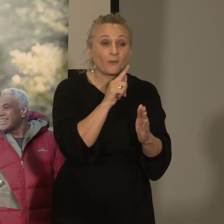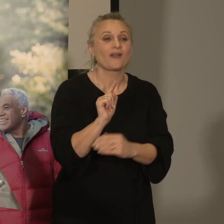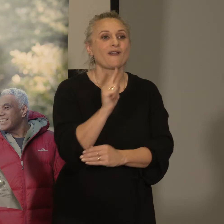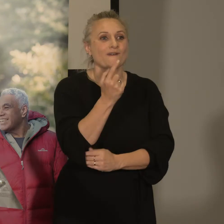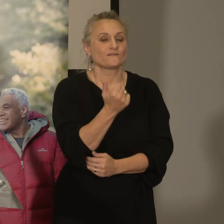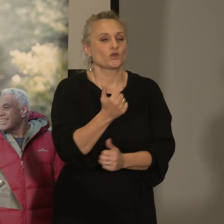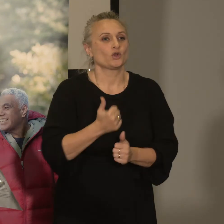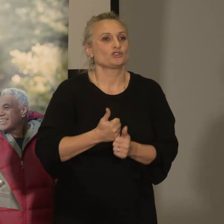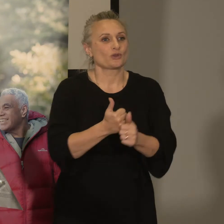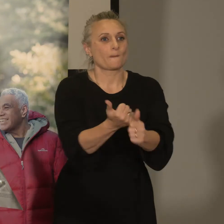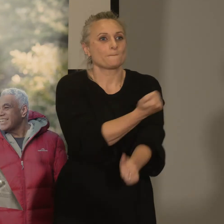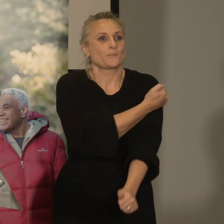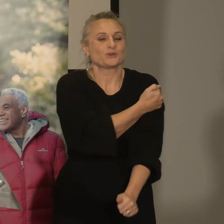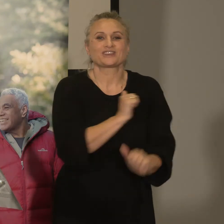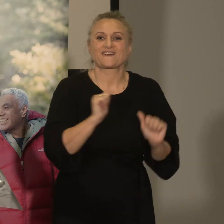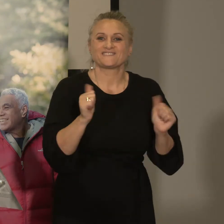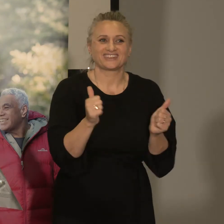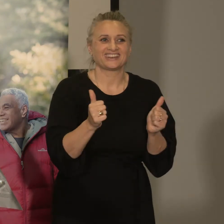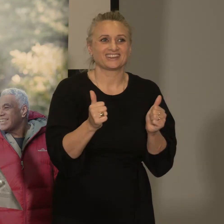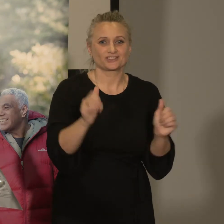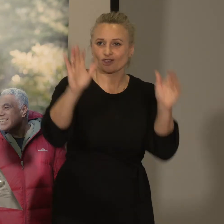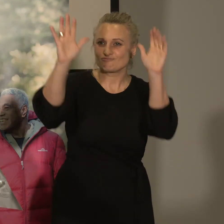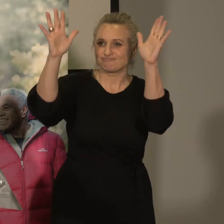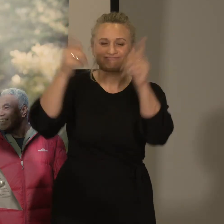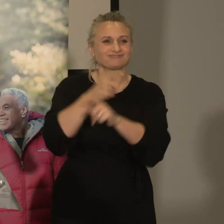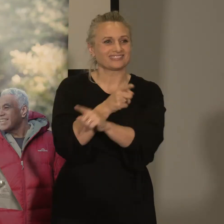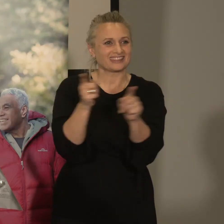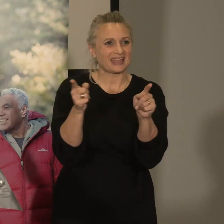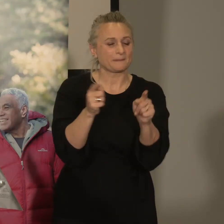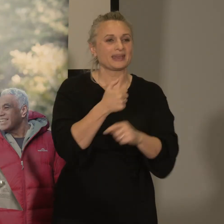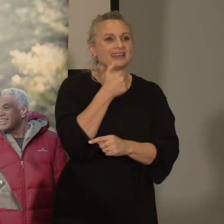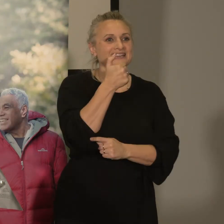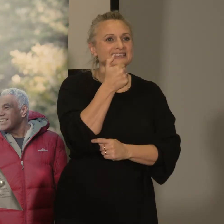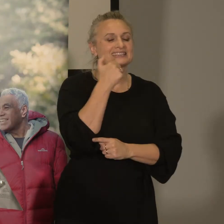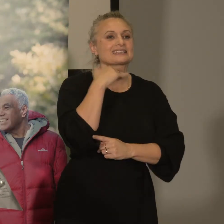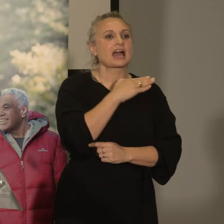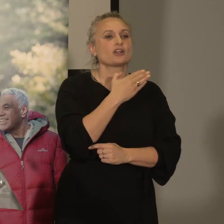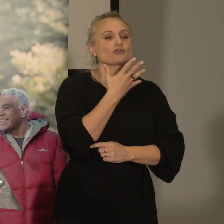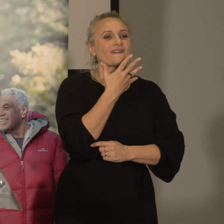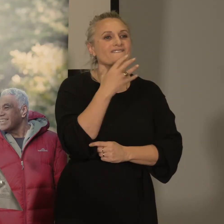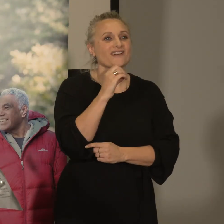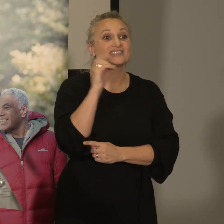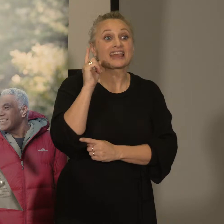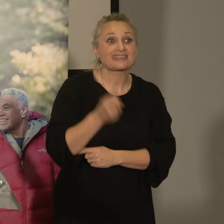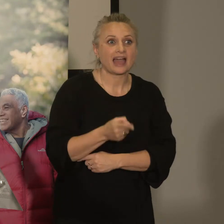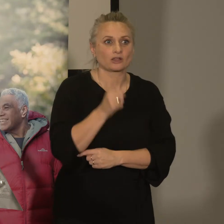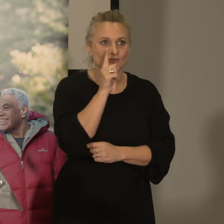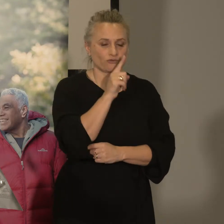noted, 2.75 million people in New Zealand have had their first dose to the booster, so big shout out to them. And